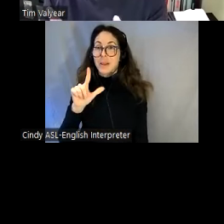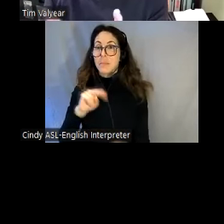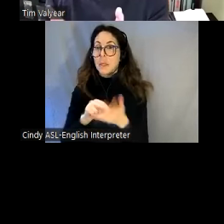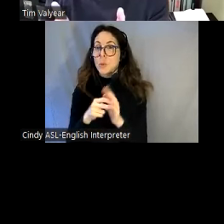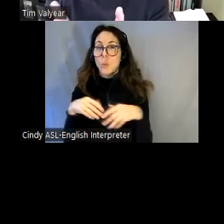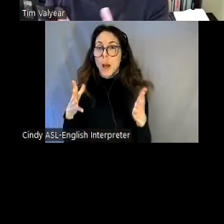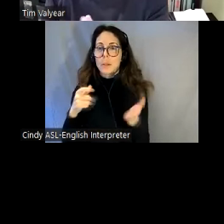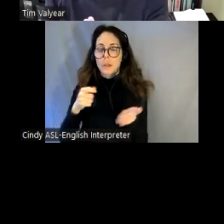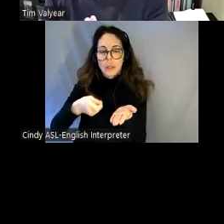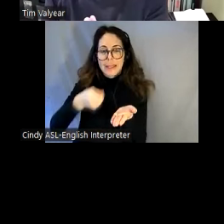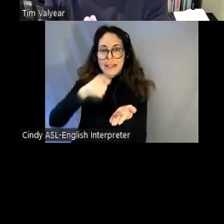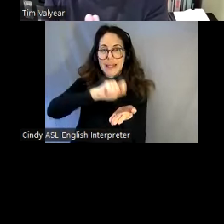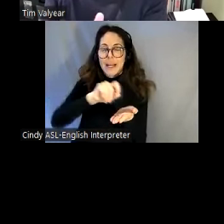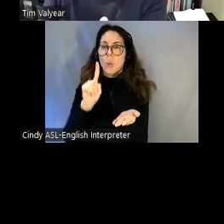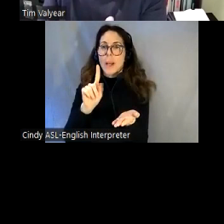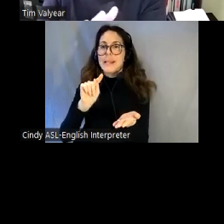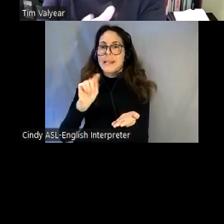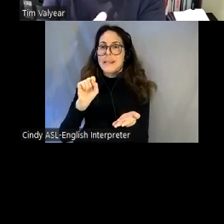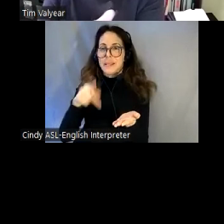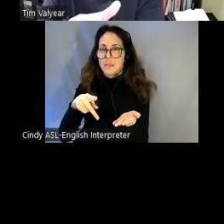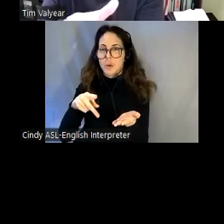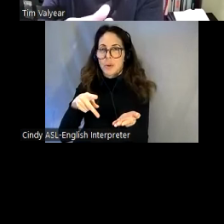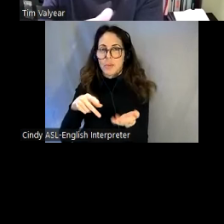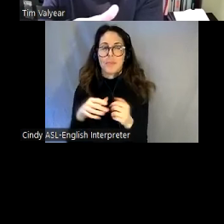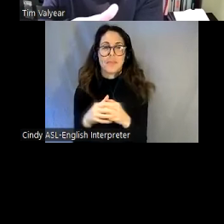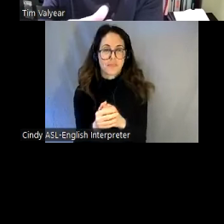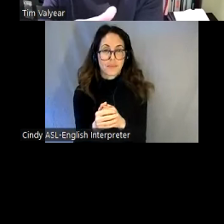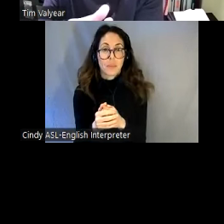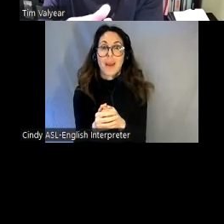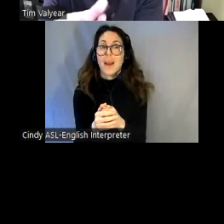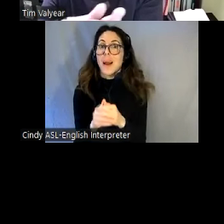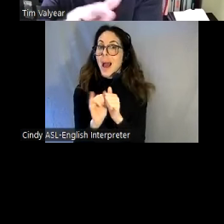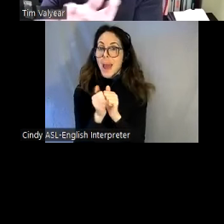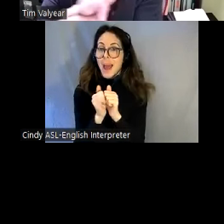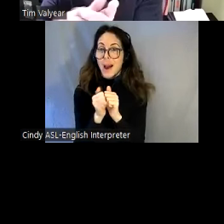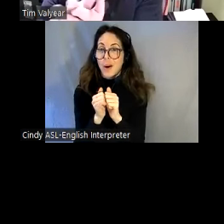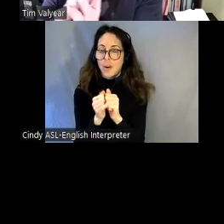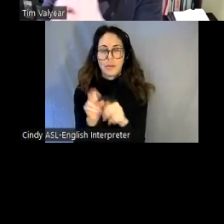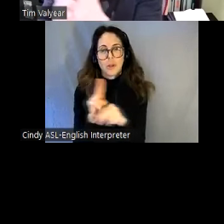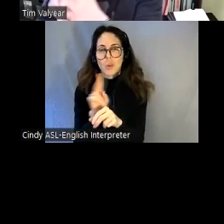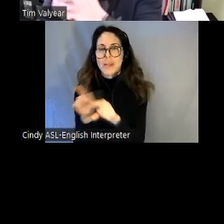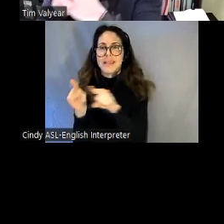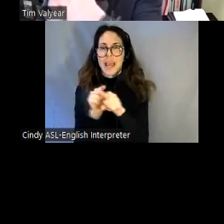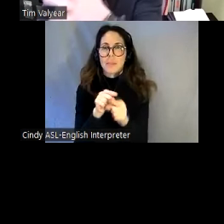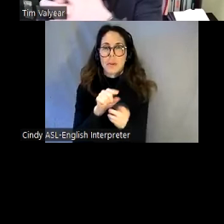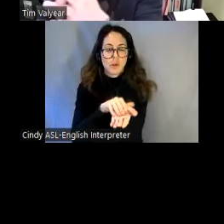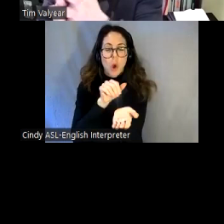So for using alcohol-based hand rubs, apply 1.5 to 3